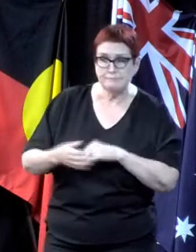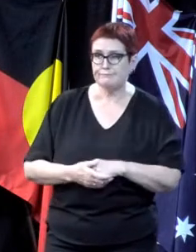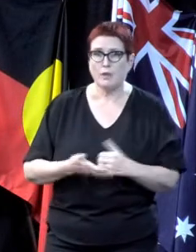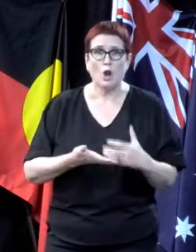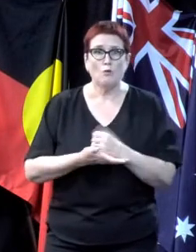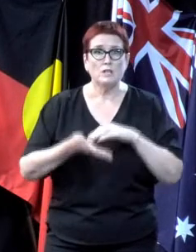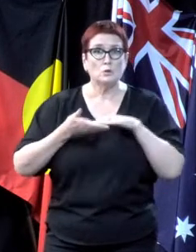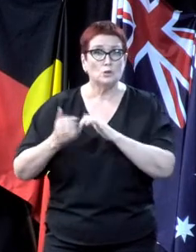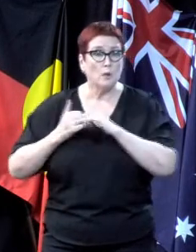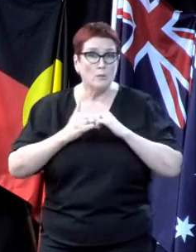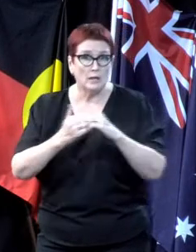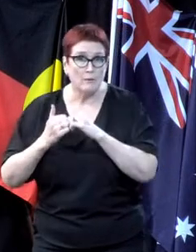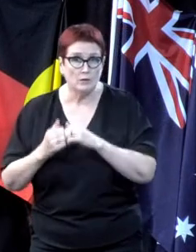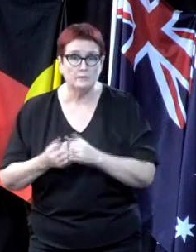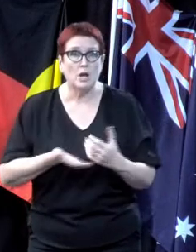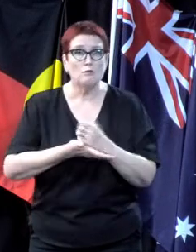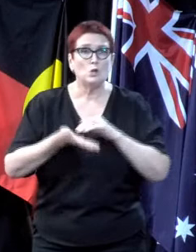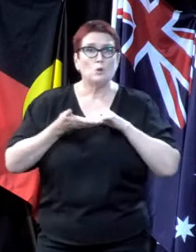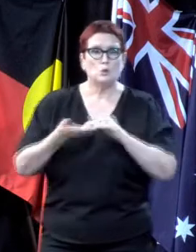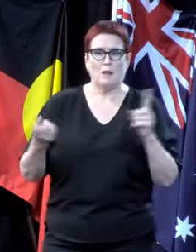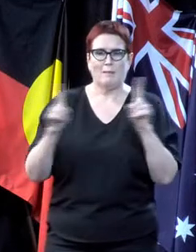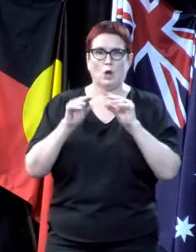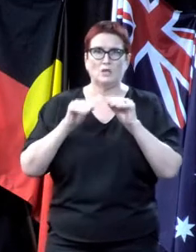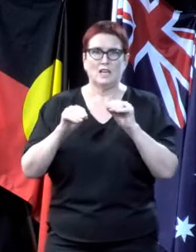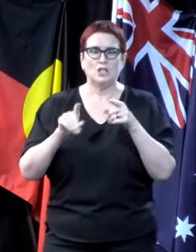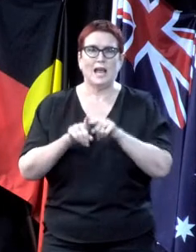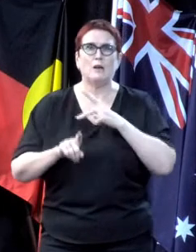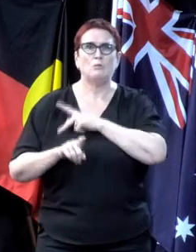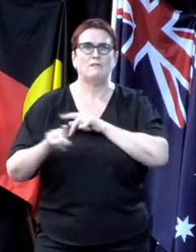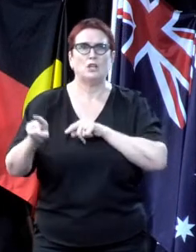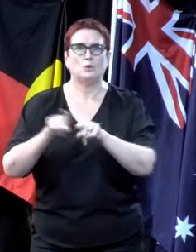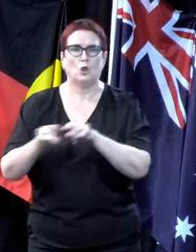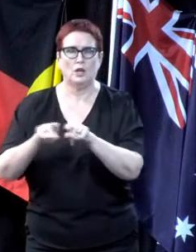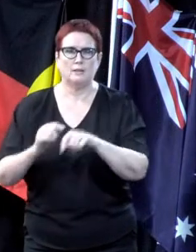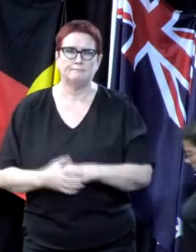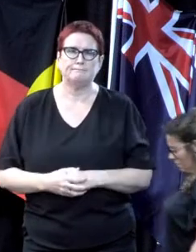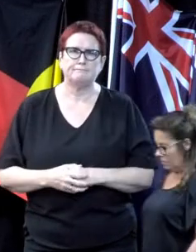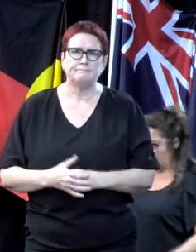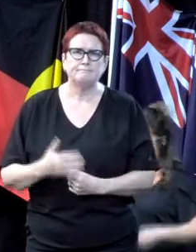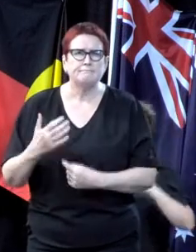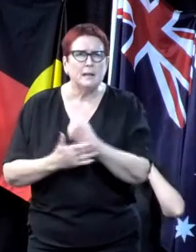professional learning. There are key words and messages that keep appearing across these last few days.